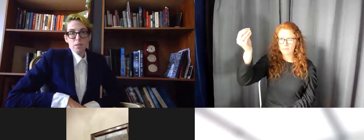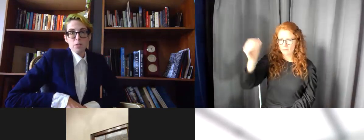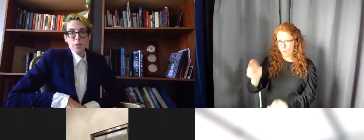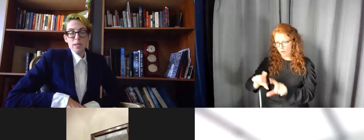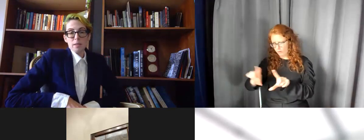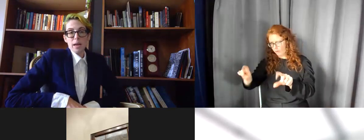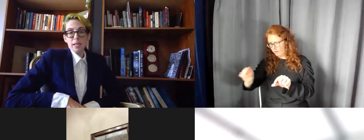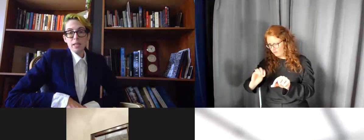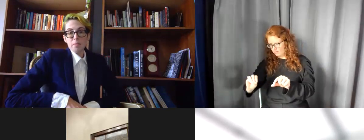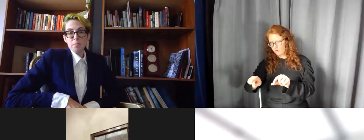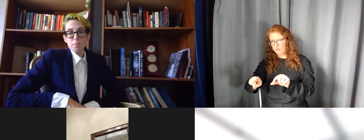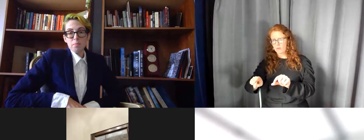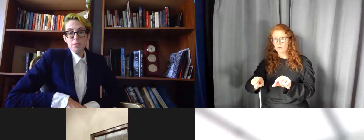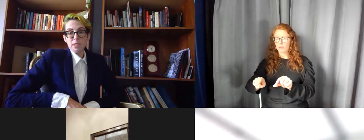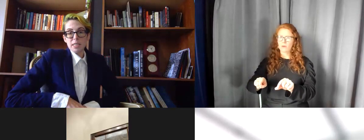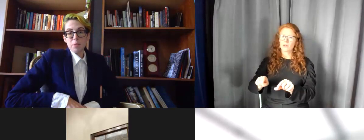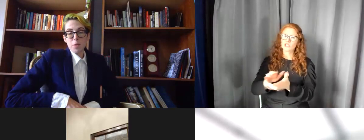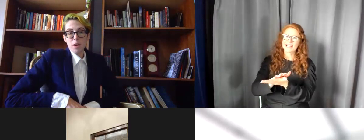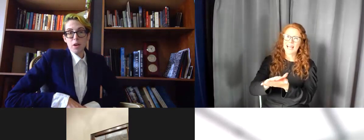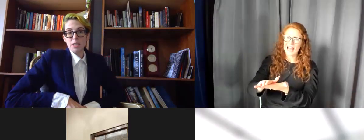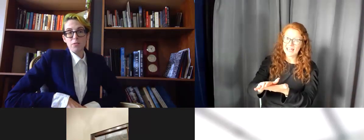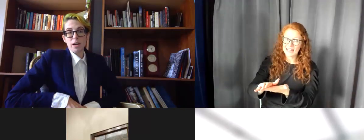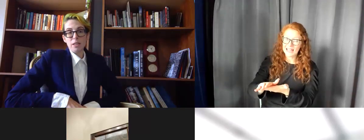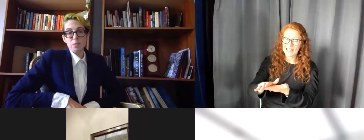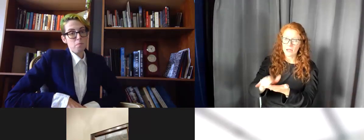Farrah Garland: If you can kindly say something without causing a fight.